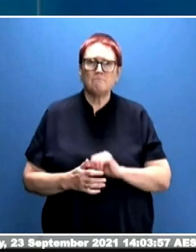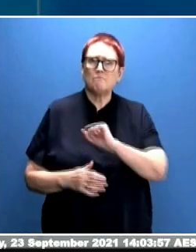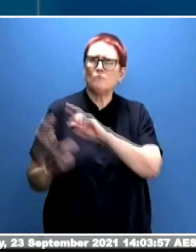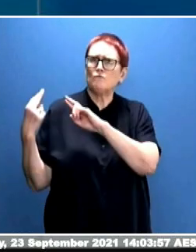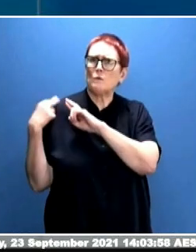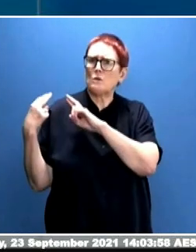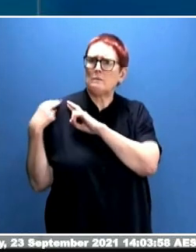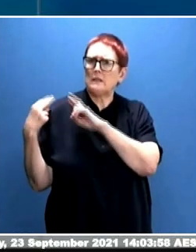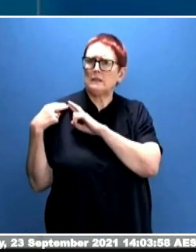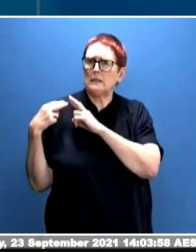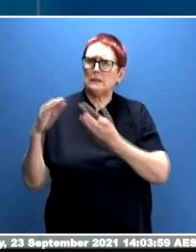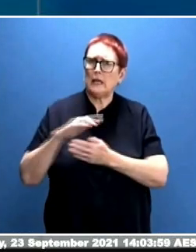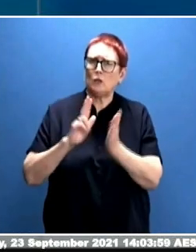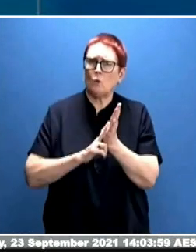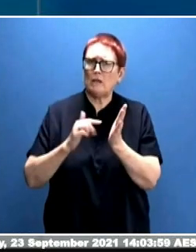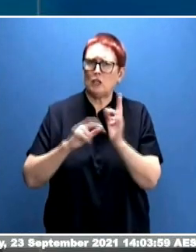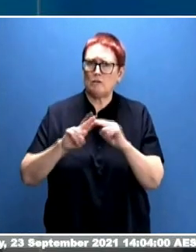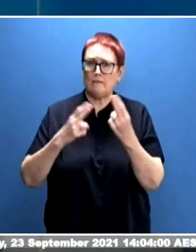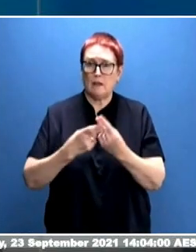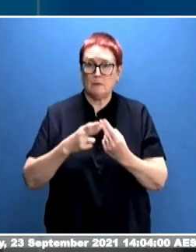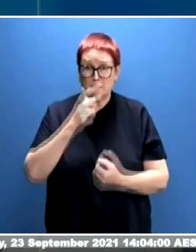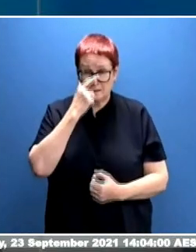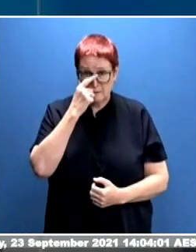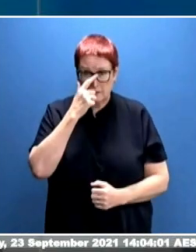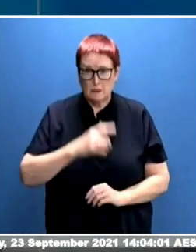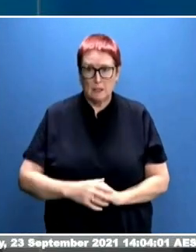are within Territory Families? Okay, thank you.